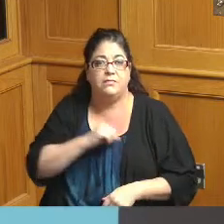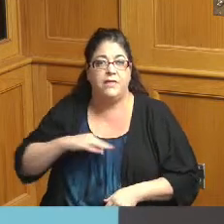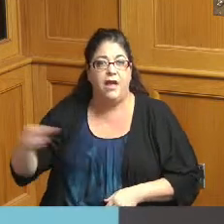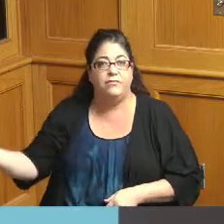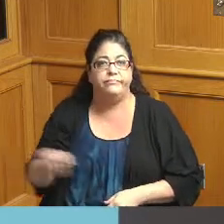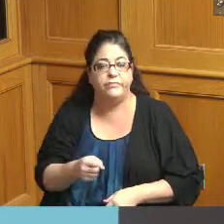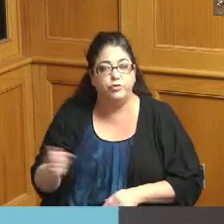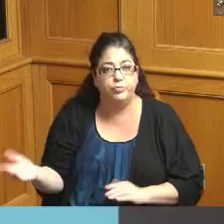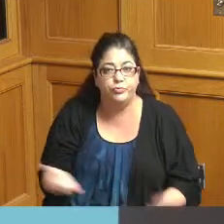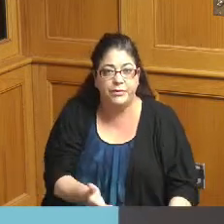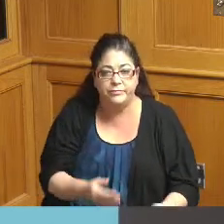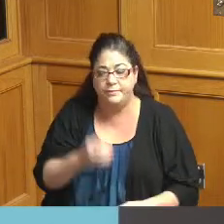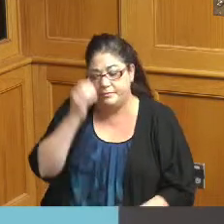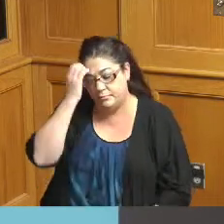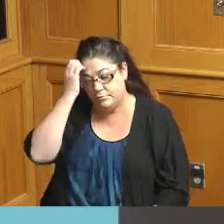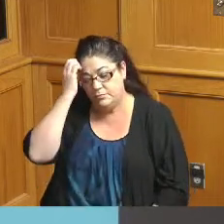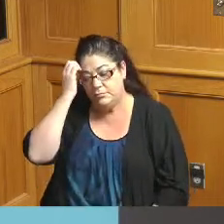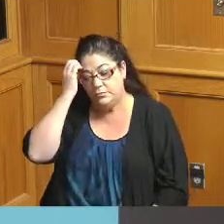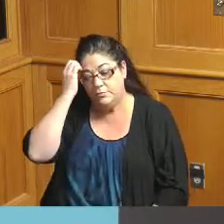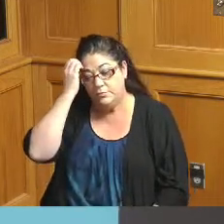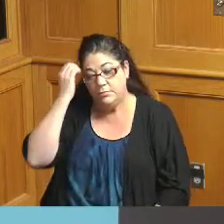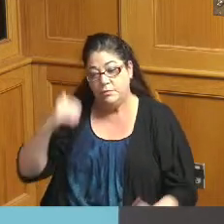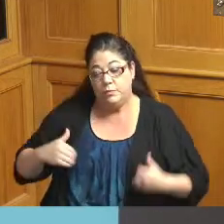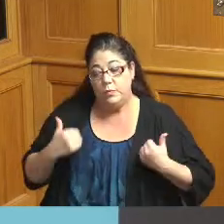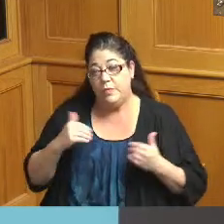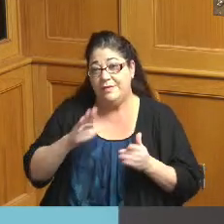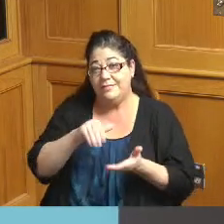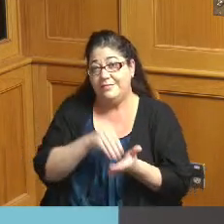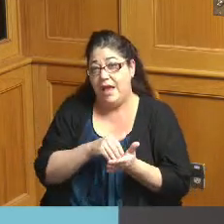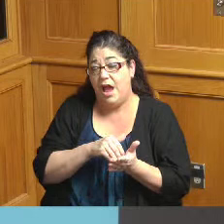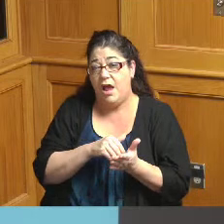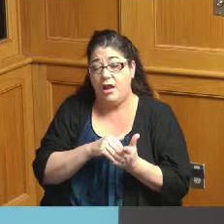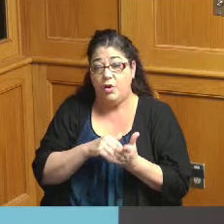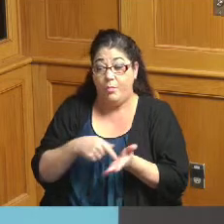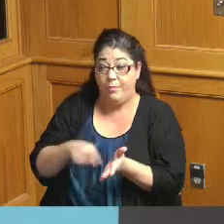say that the retention at the youth center has improved with the pay adjustment so we're not